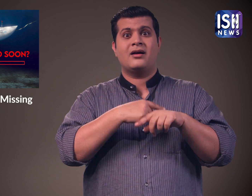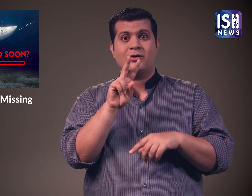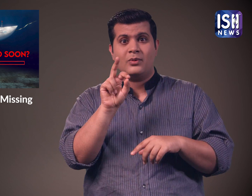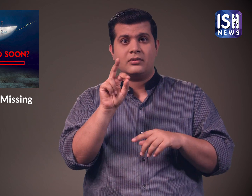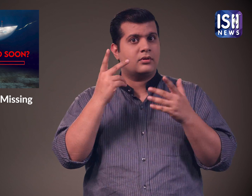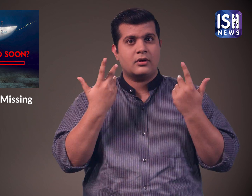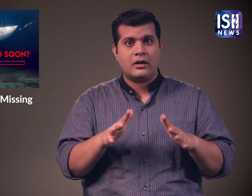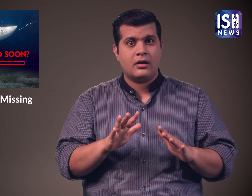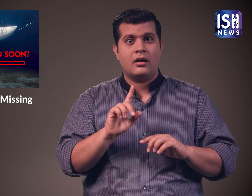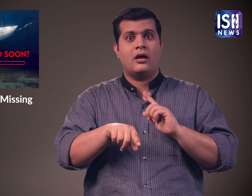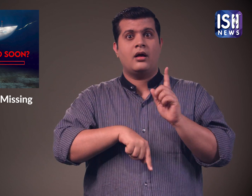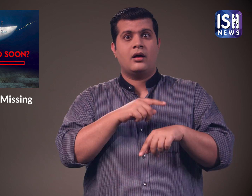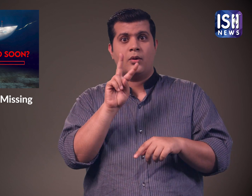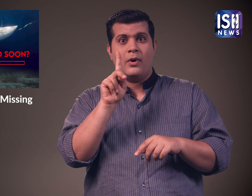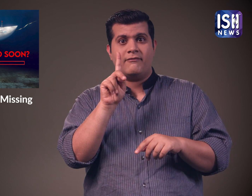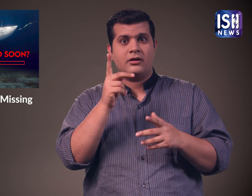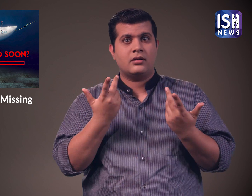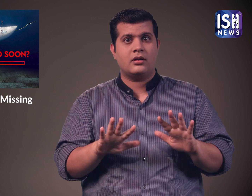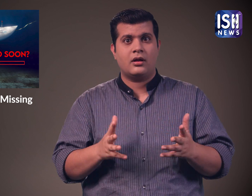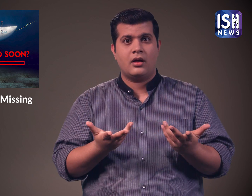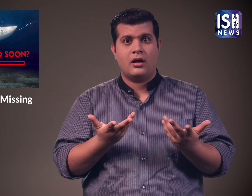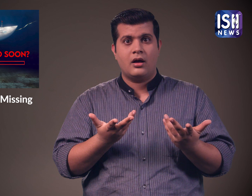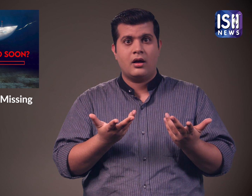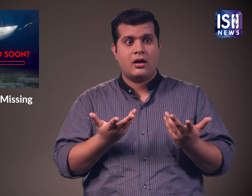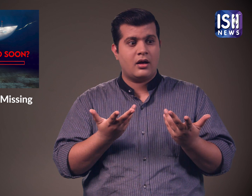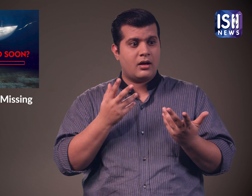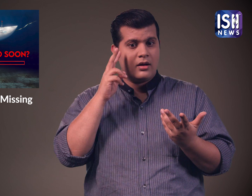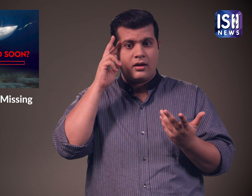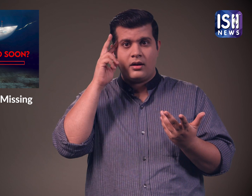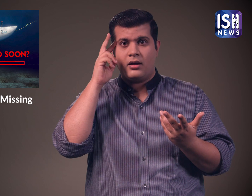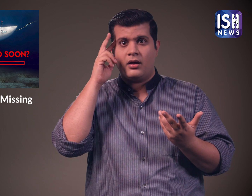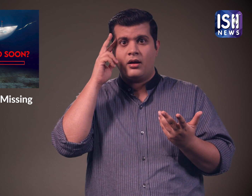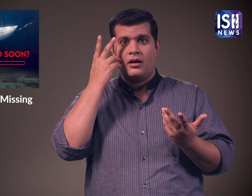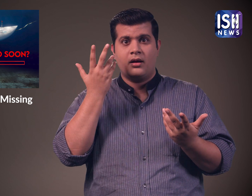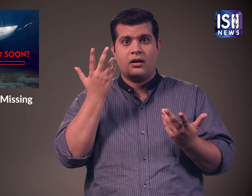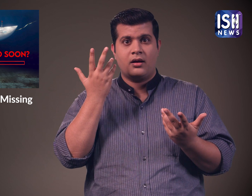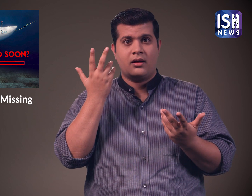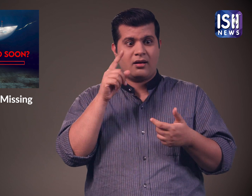On 20th & 21st June it was not found. People were worried sick.